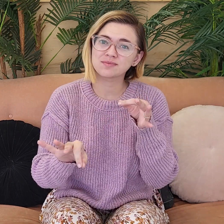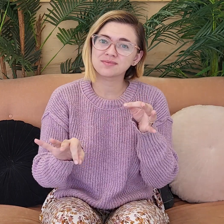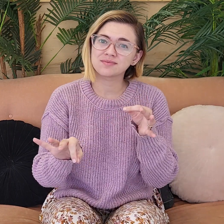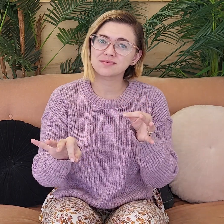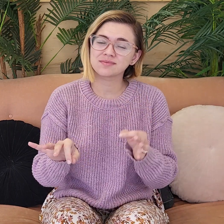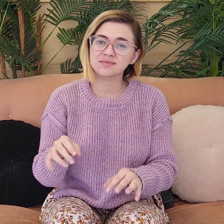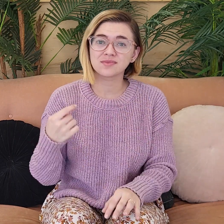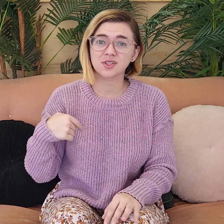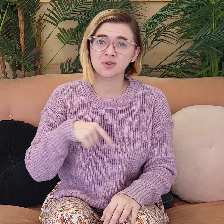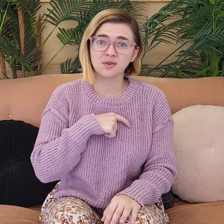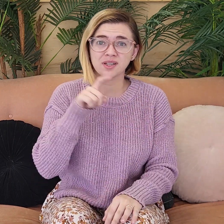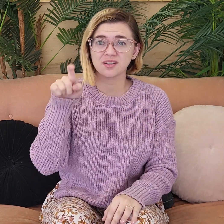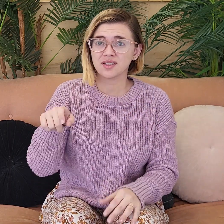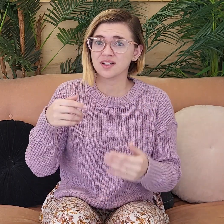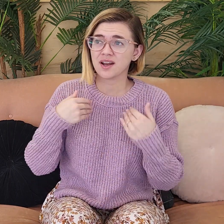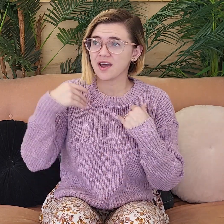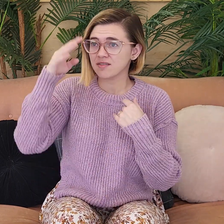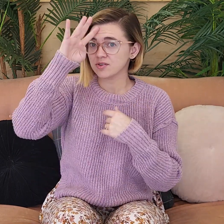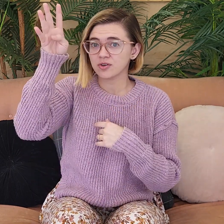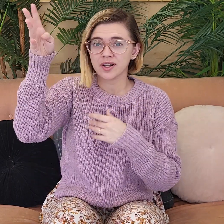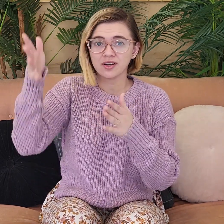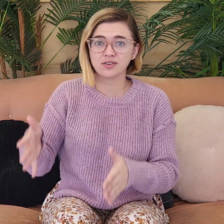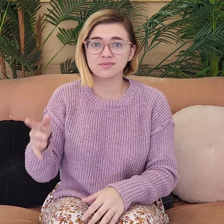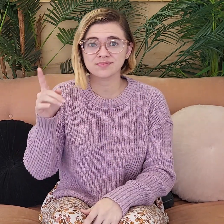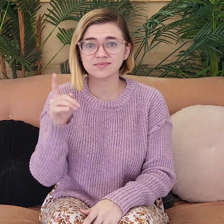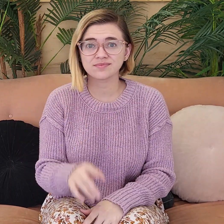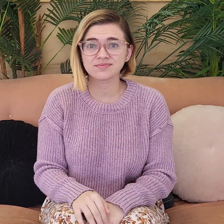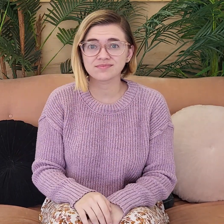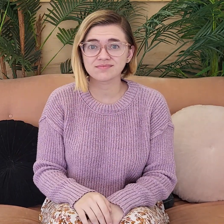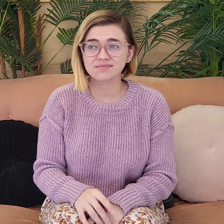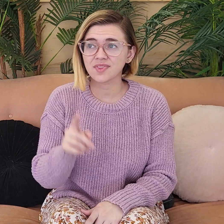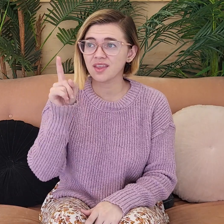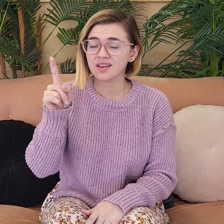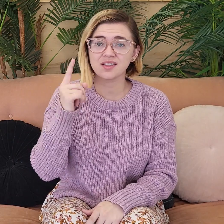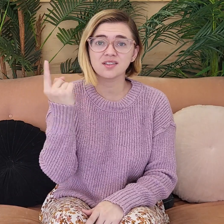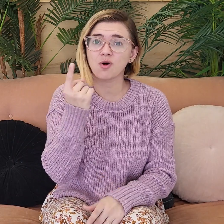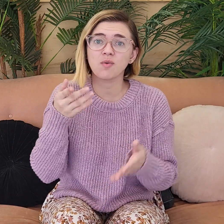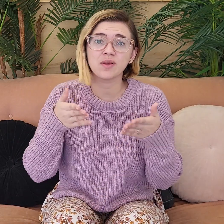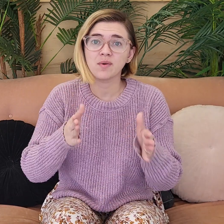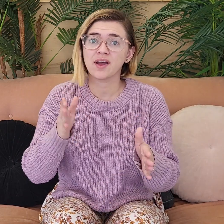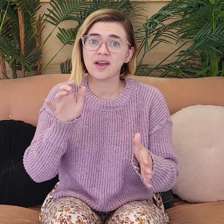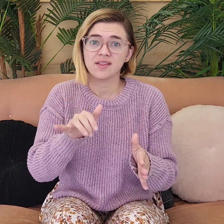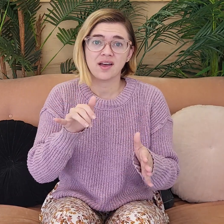The answer is simple. We have to have a creator. That is